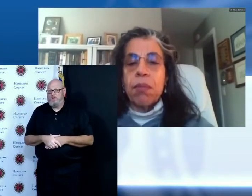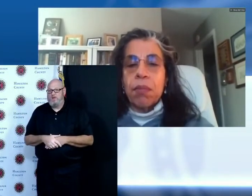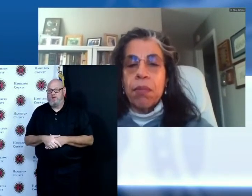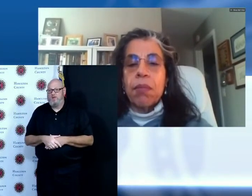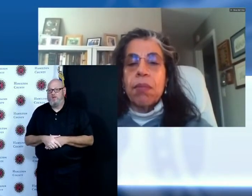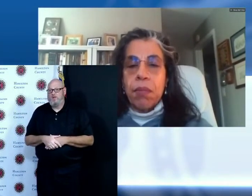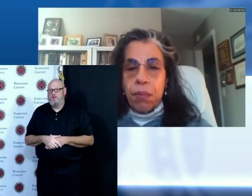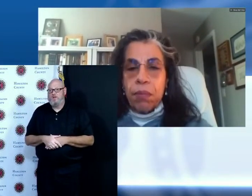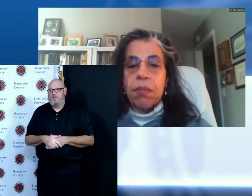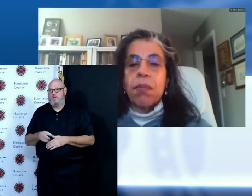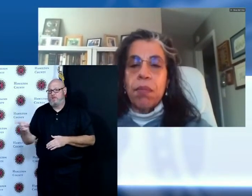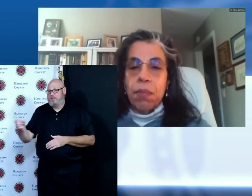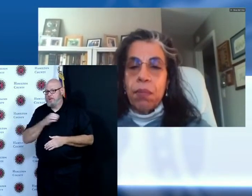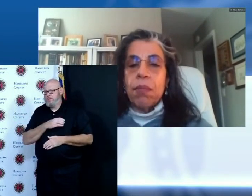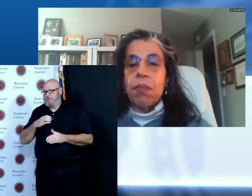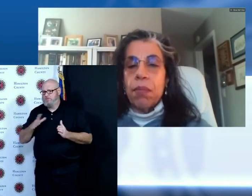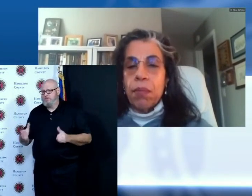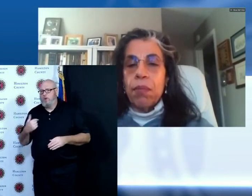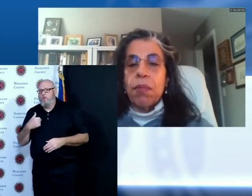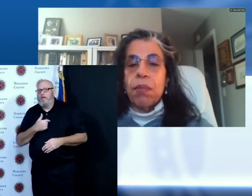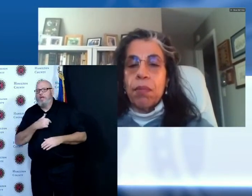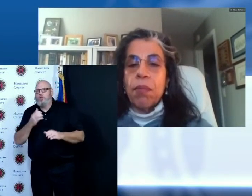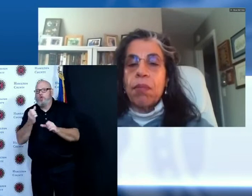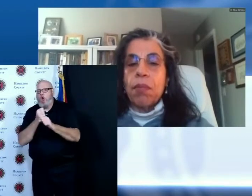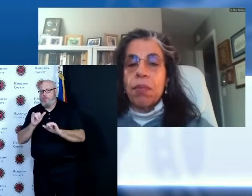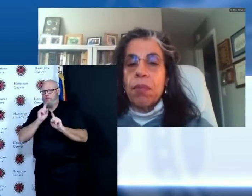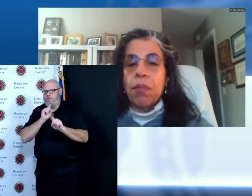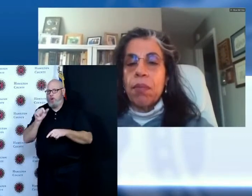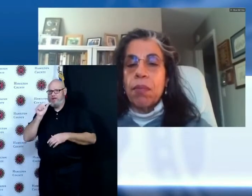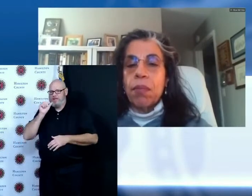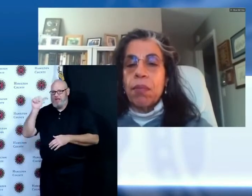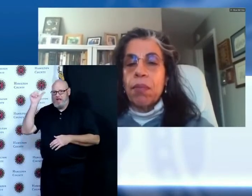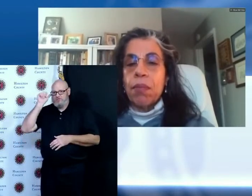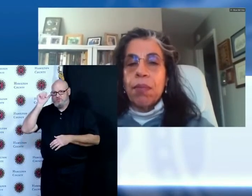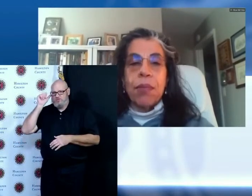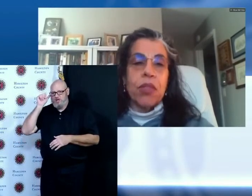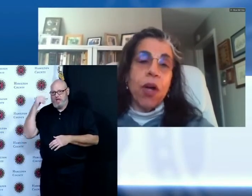this that we need to make sure that nobody gets left behind basically in Hamilton County and so